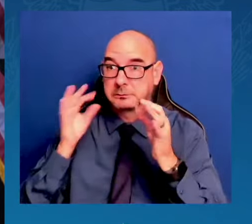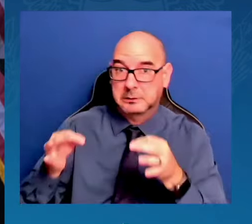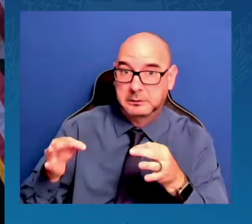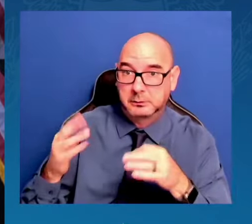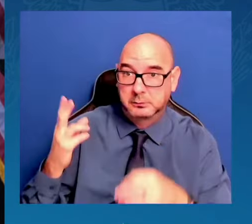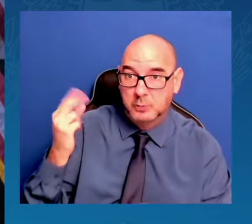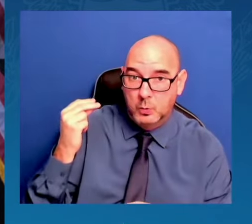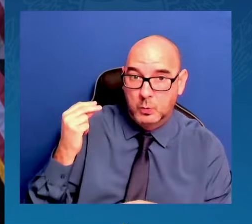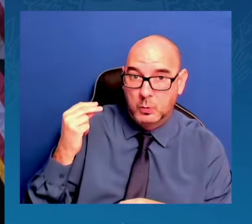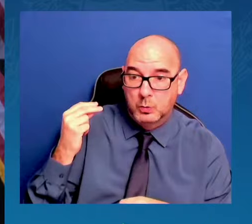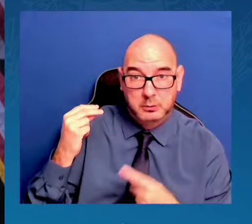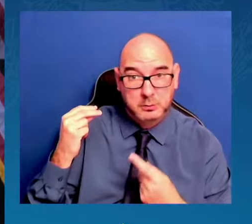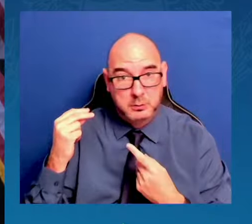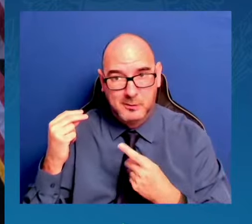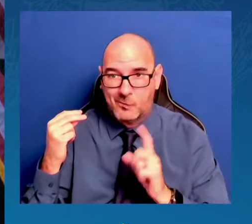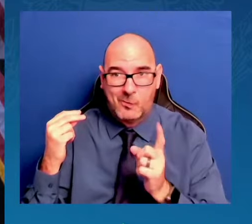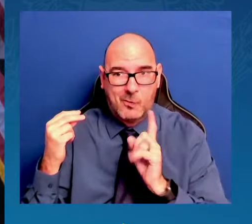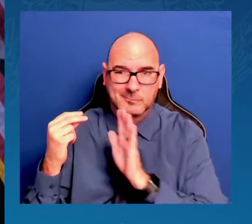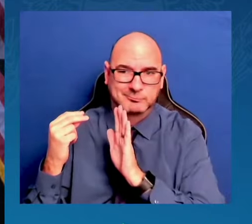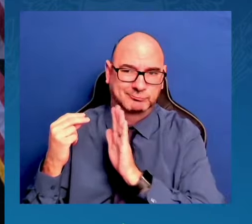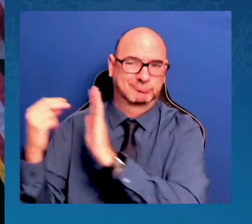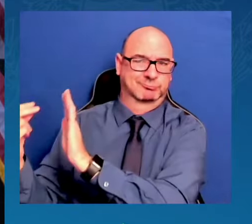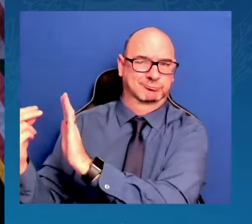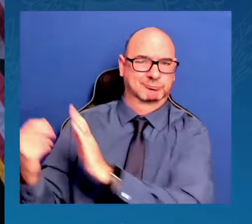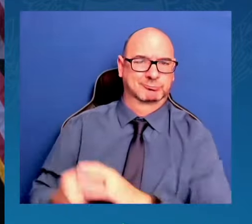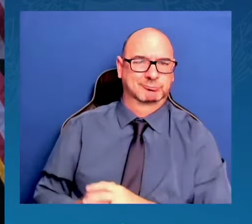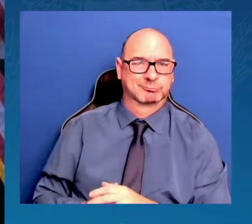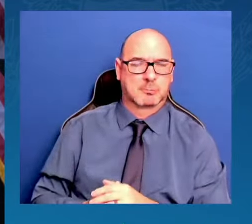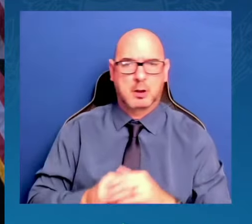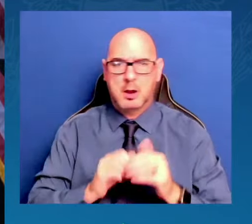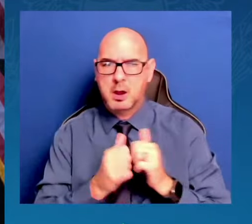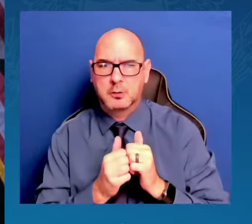It takes steadfast determination and dedication.